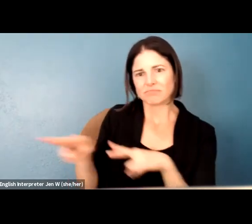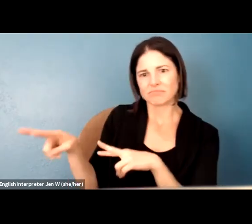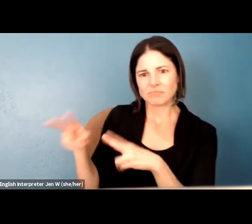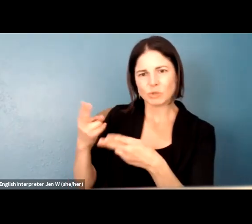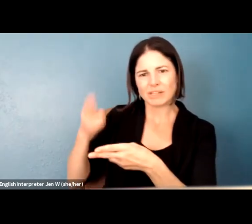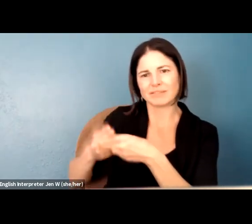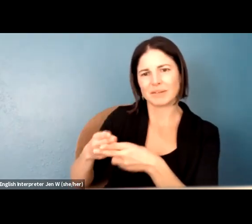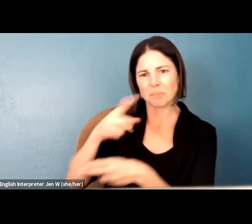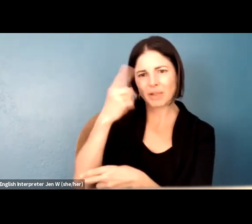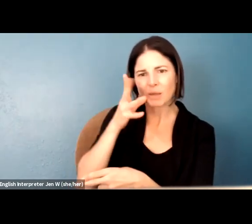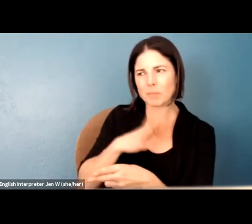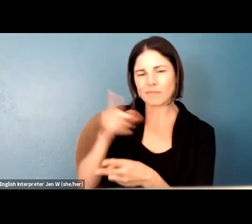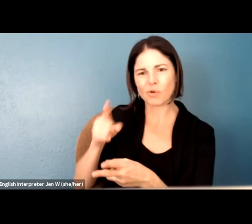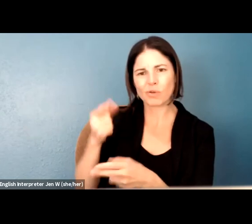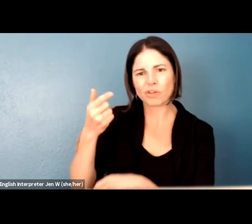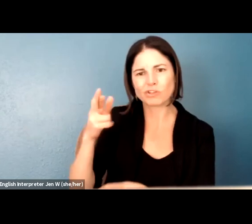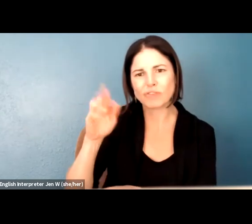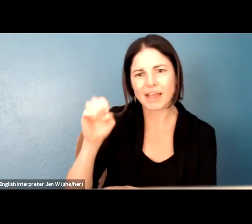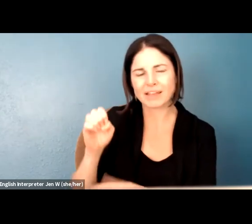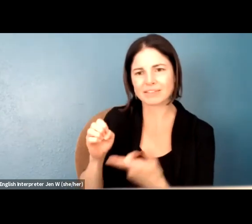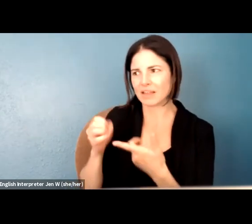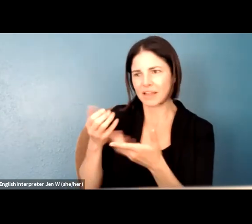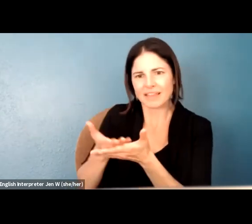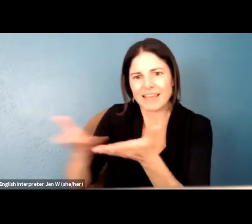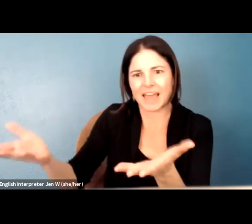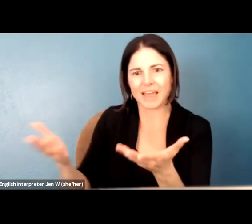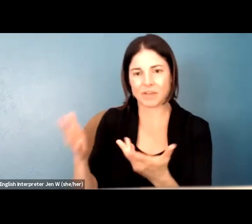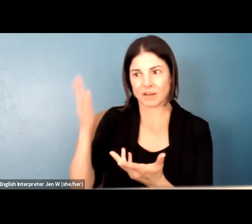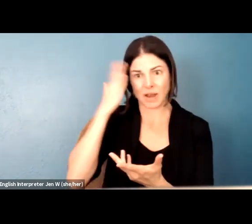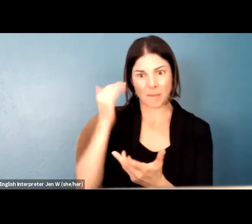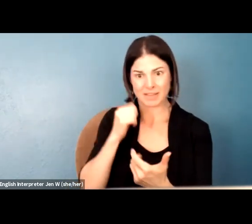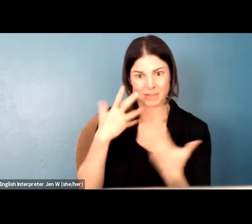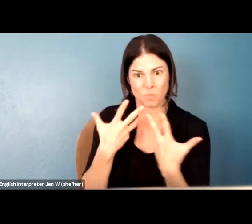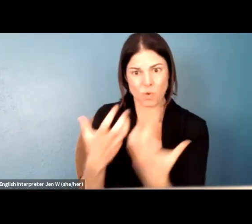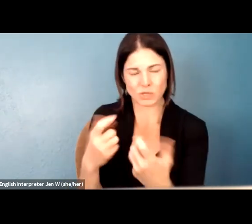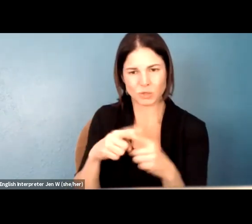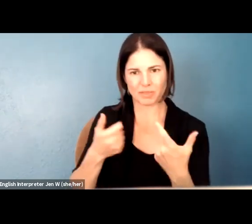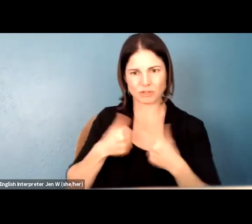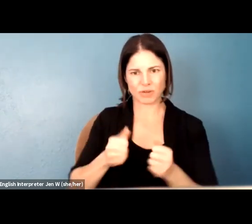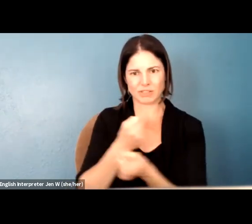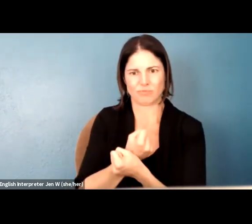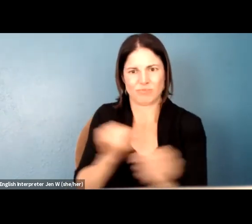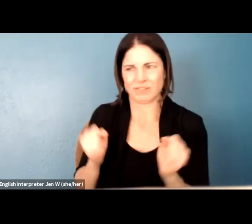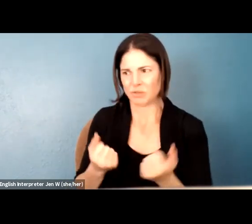the grace we gave not because we wanted to but we were trying to save ourselves from early grades cite the women that you tried on